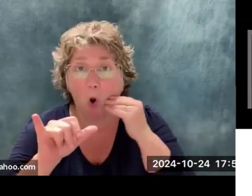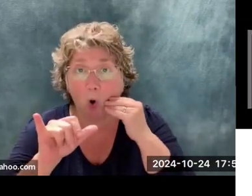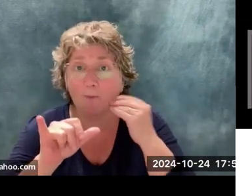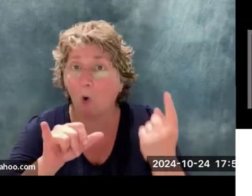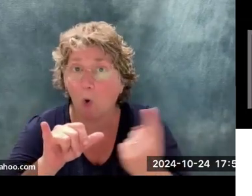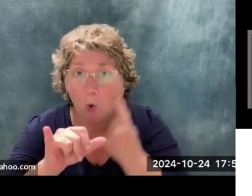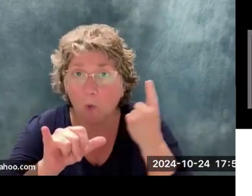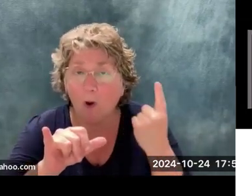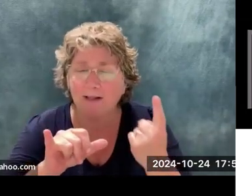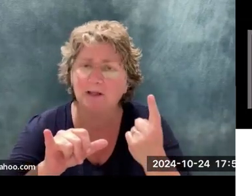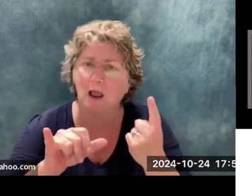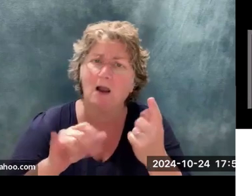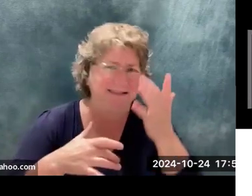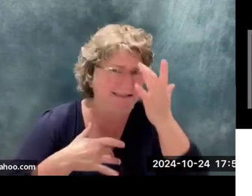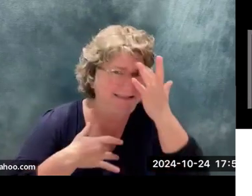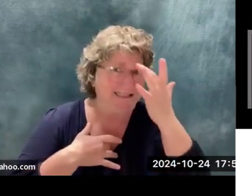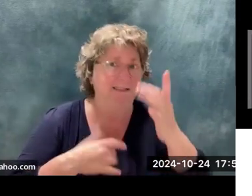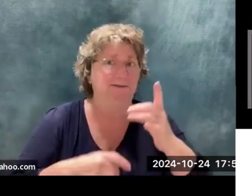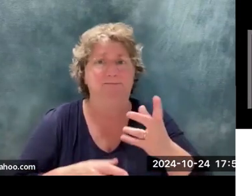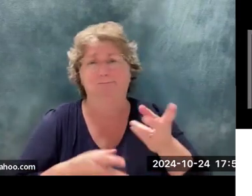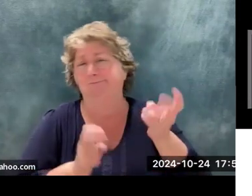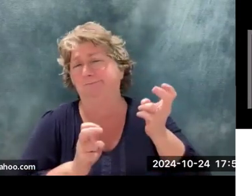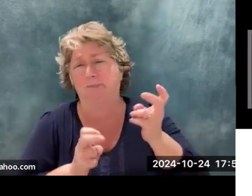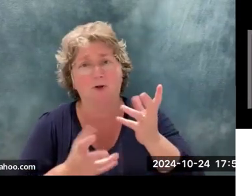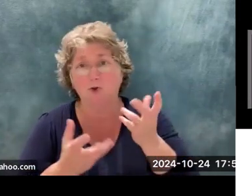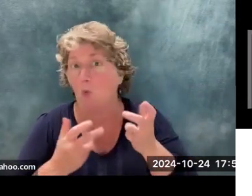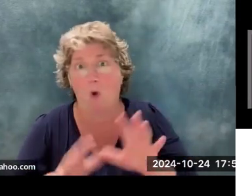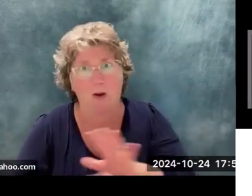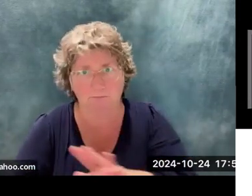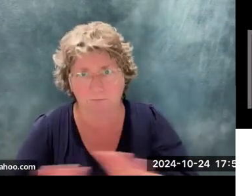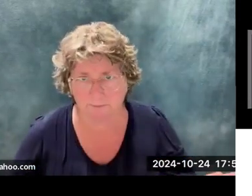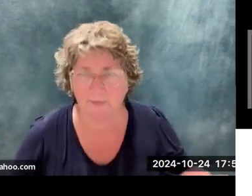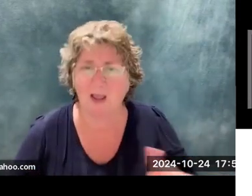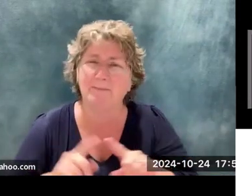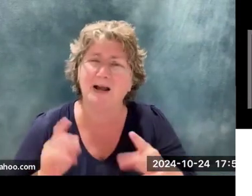that often students may not feel too well in the morning, but we